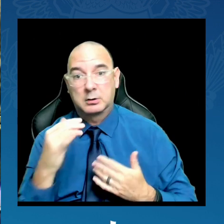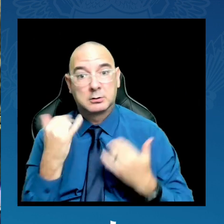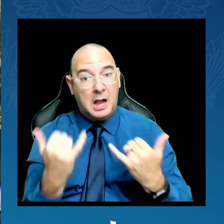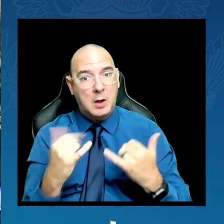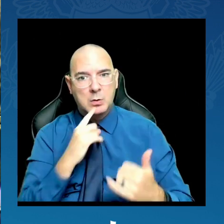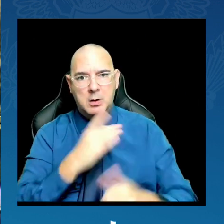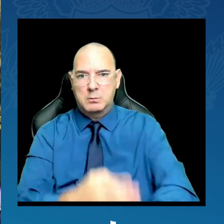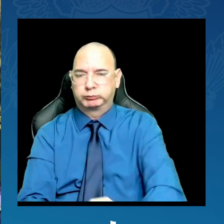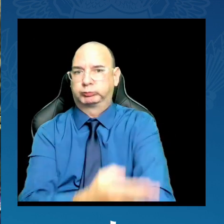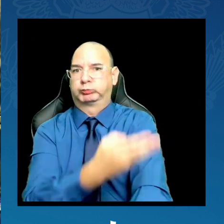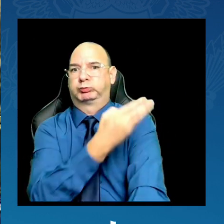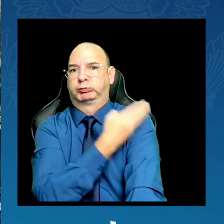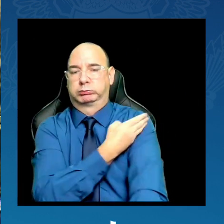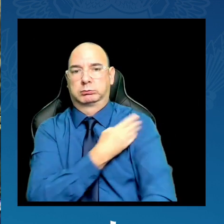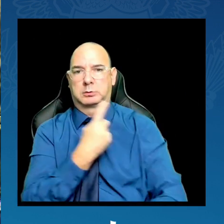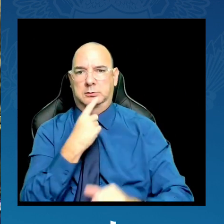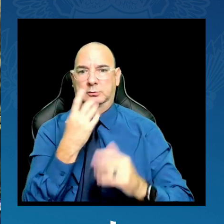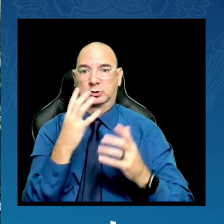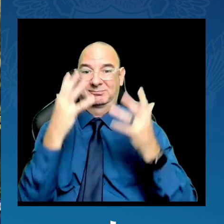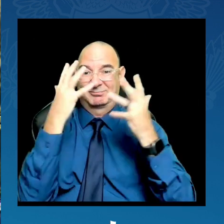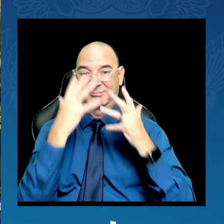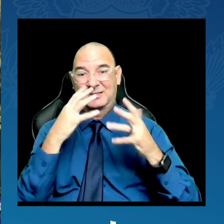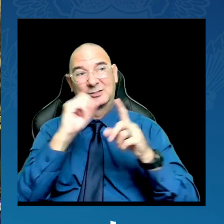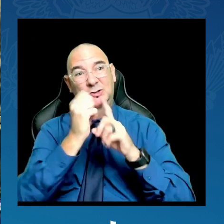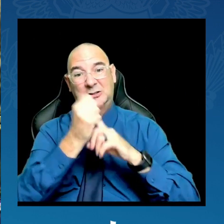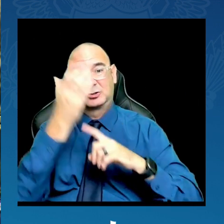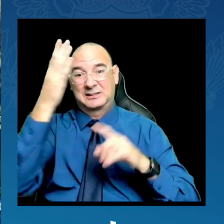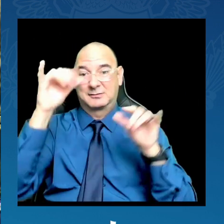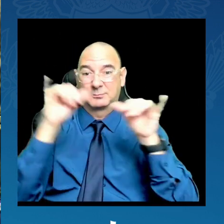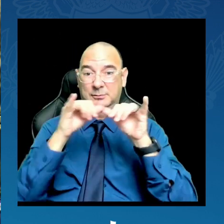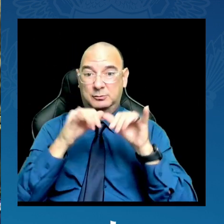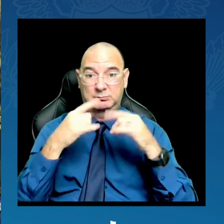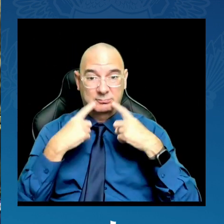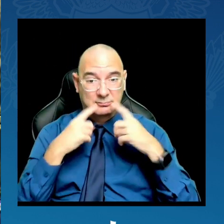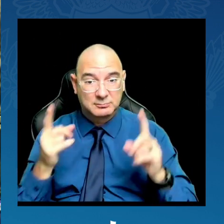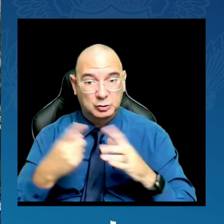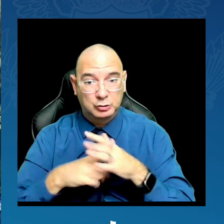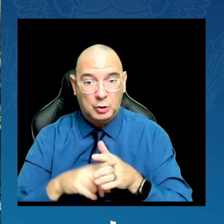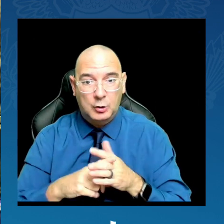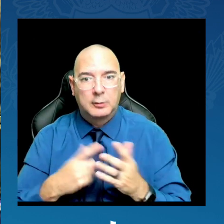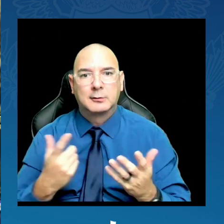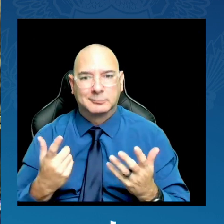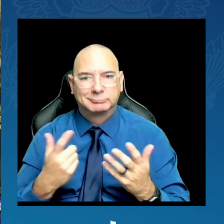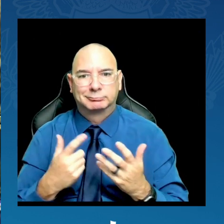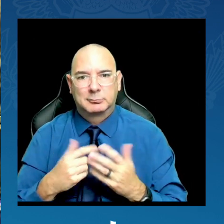And today, we're also announcing that we're starting a series of important space situational awareness data bys,